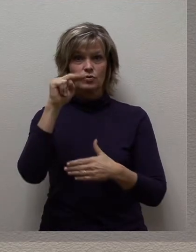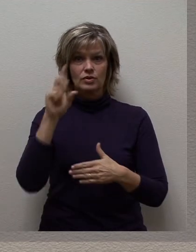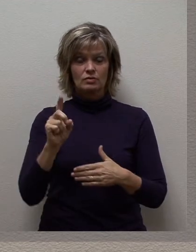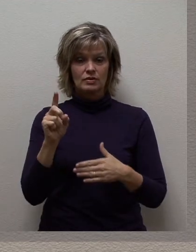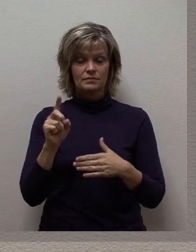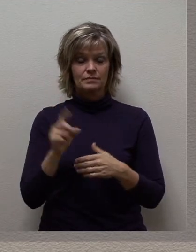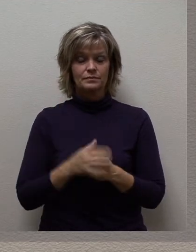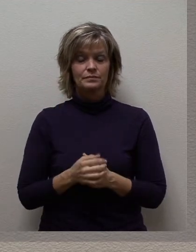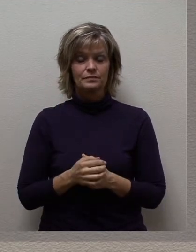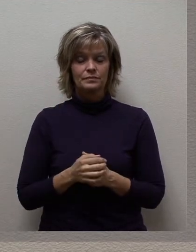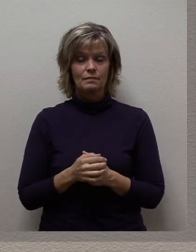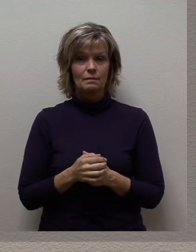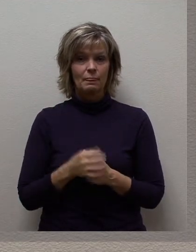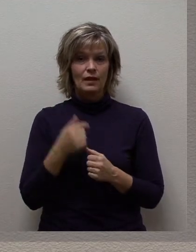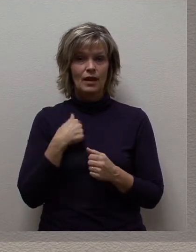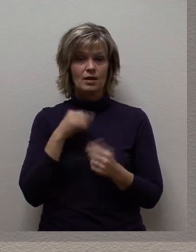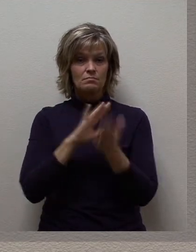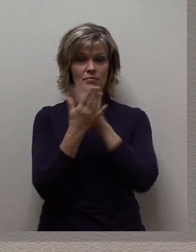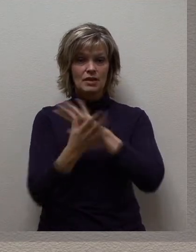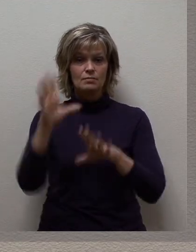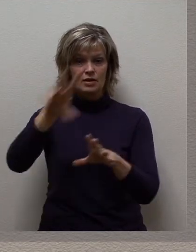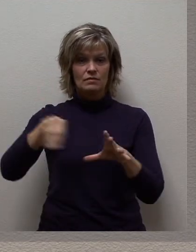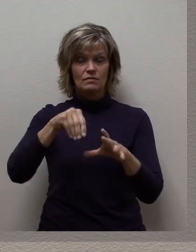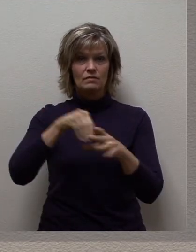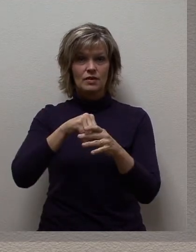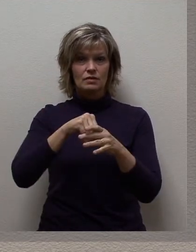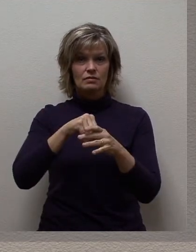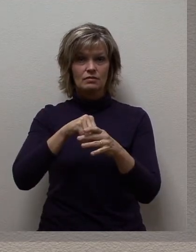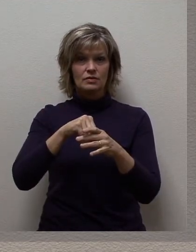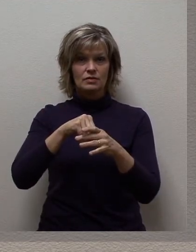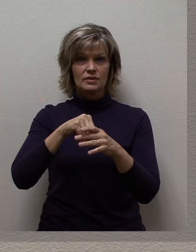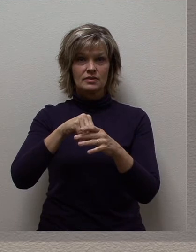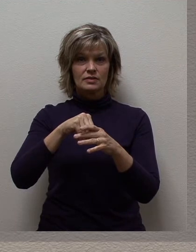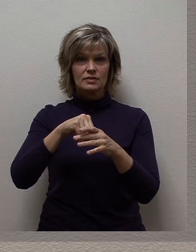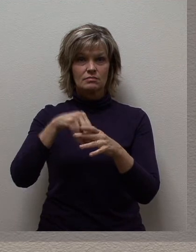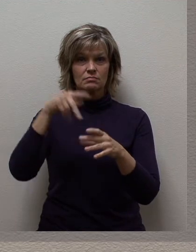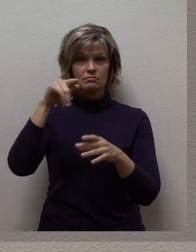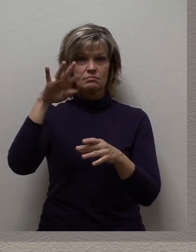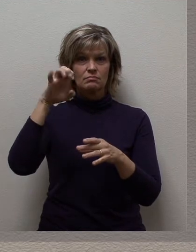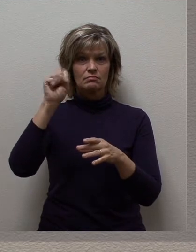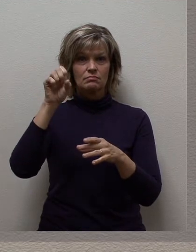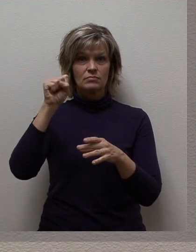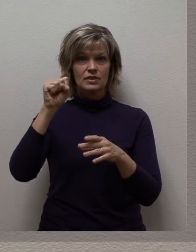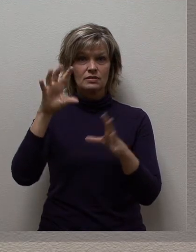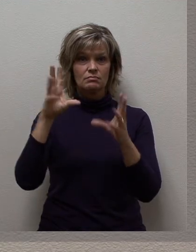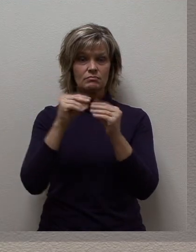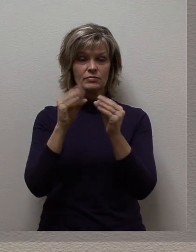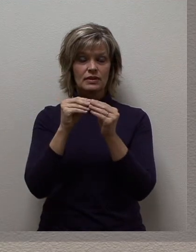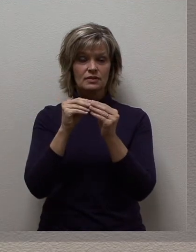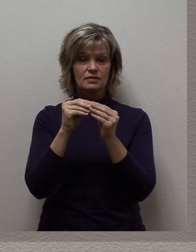I became involved in the news press conferences for the flooding